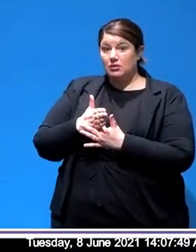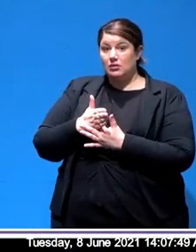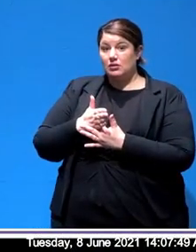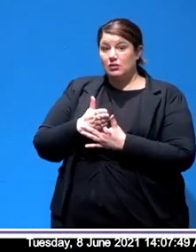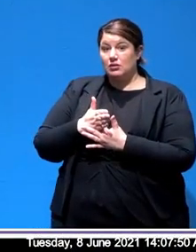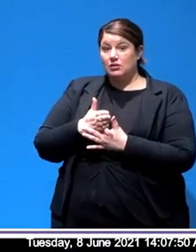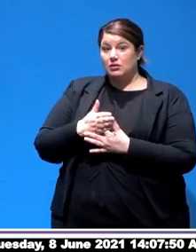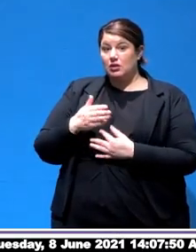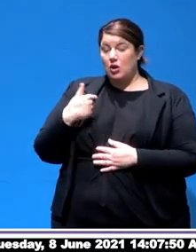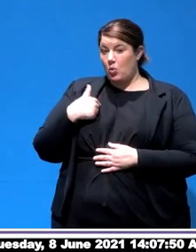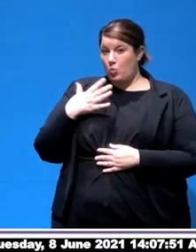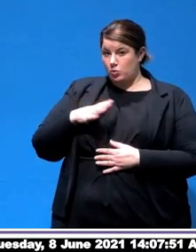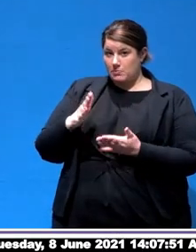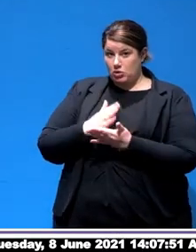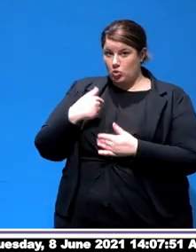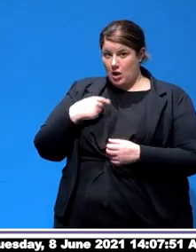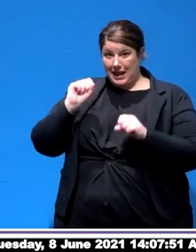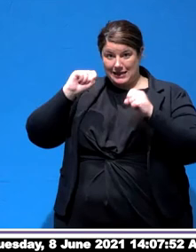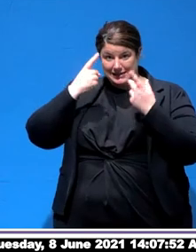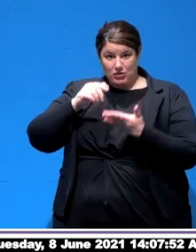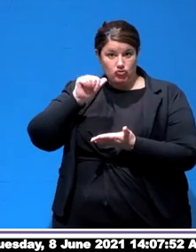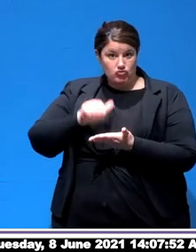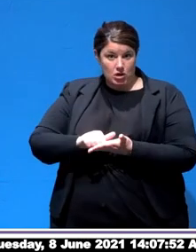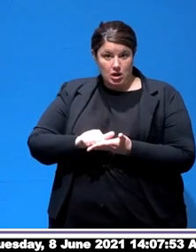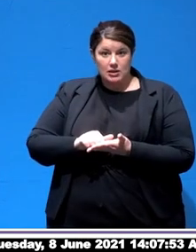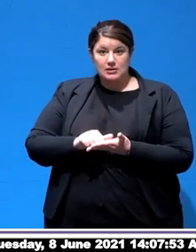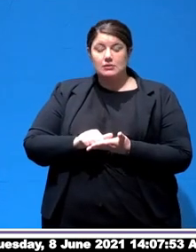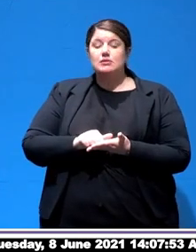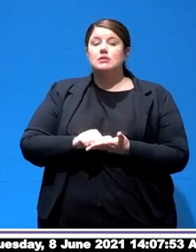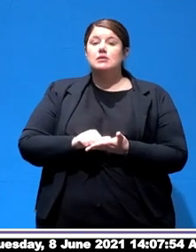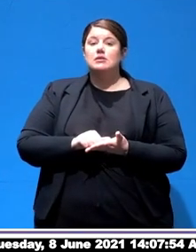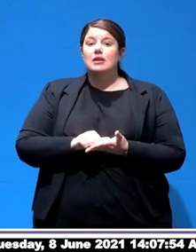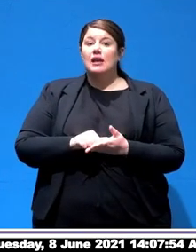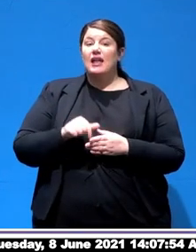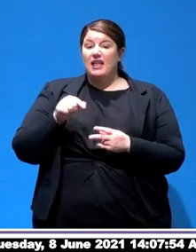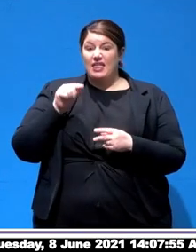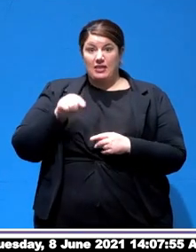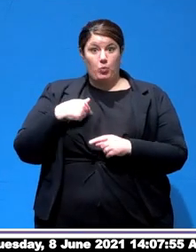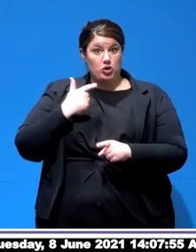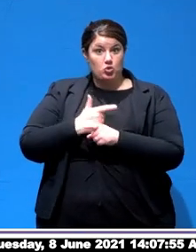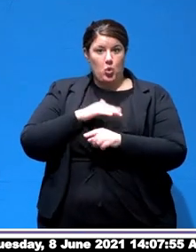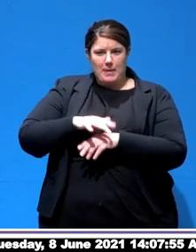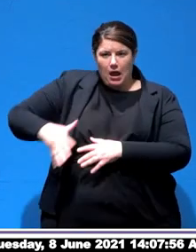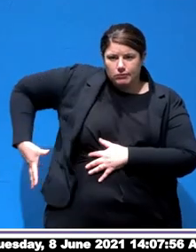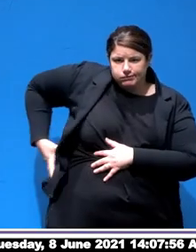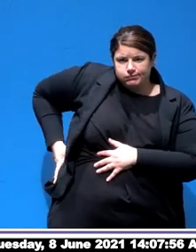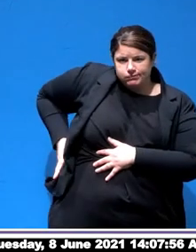Is this a report of the more extensive bruising that we saw in a photograph?